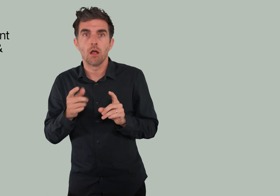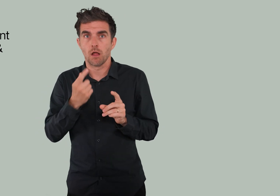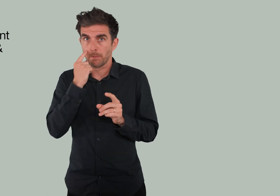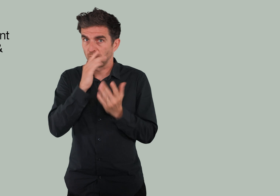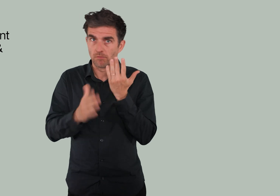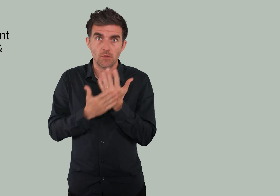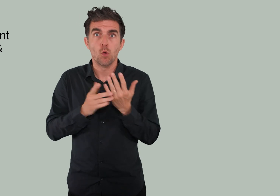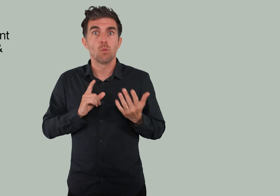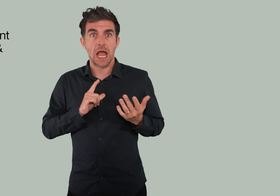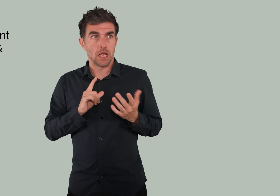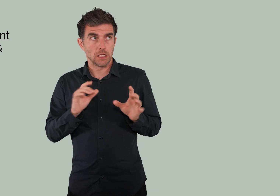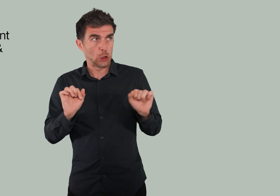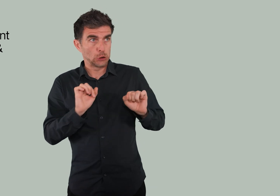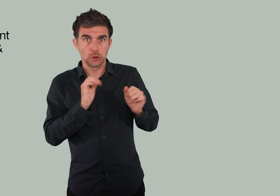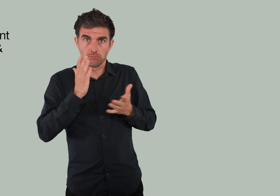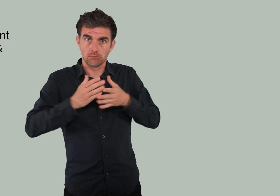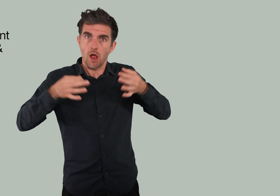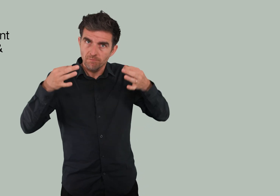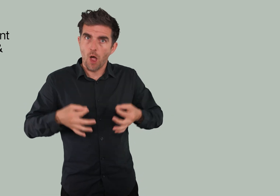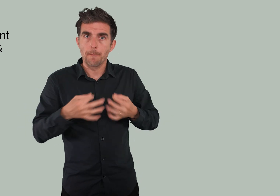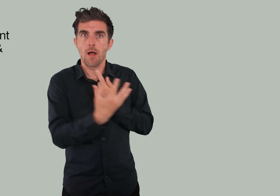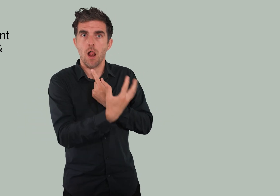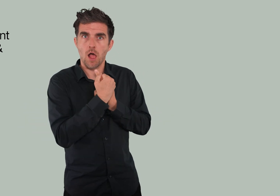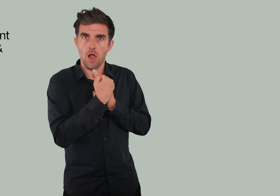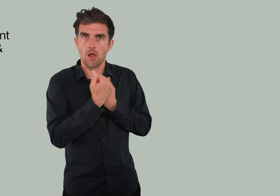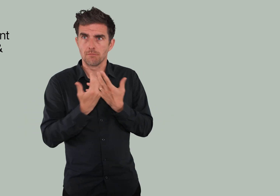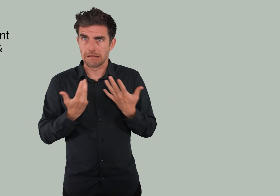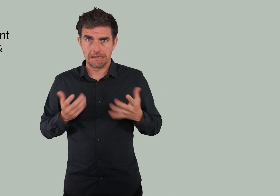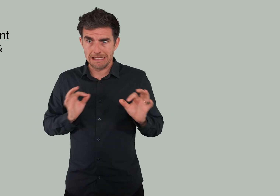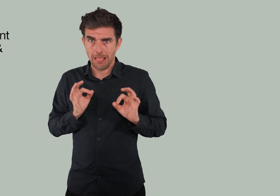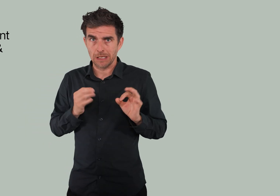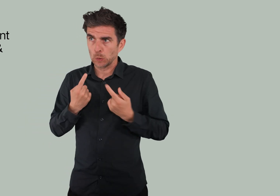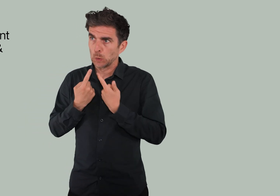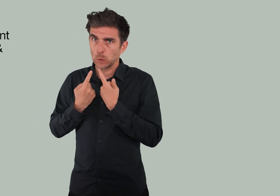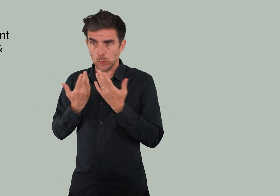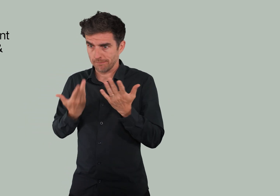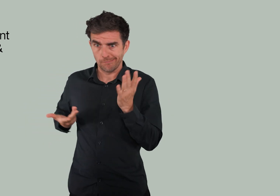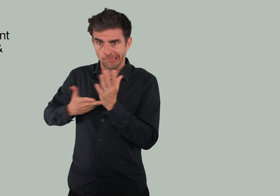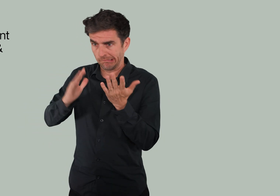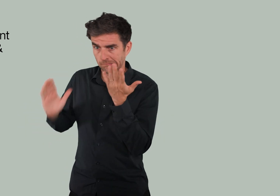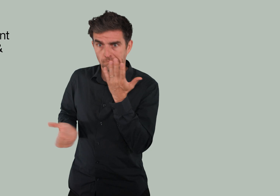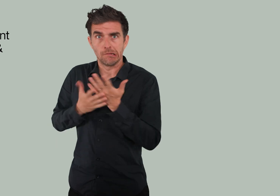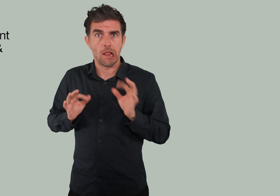they had no formal diagnosis and therefore nothing to submit or were